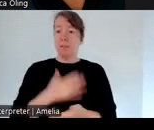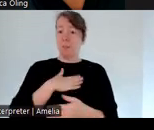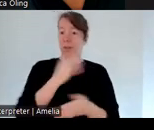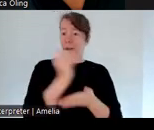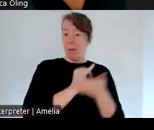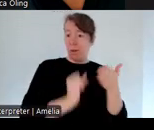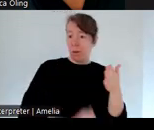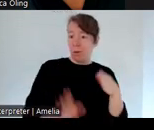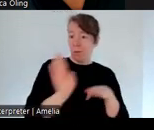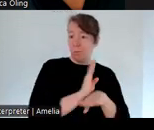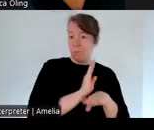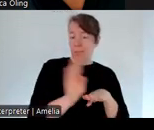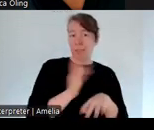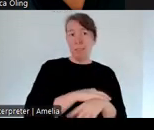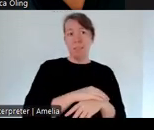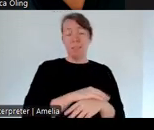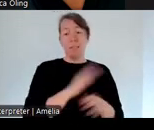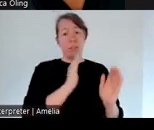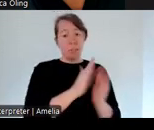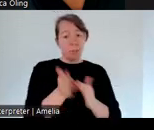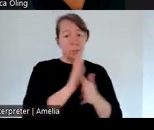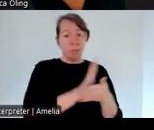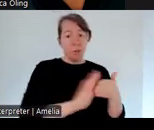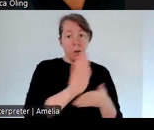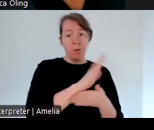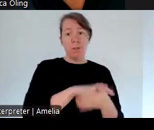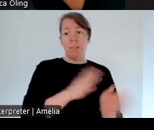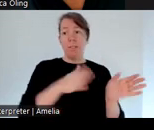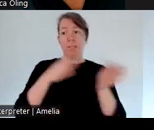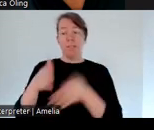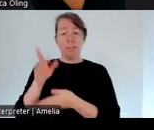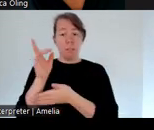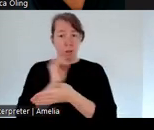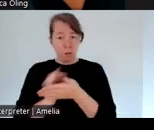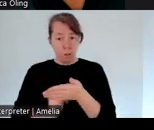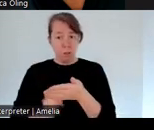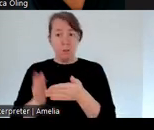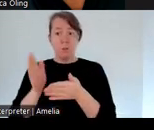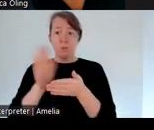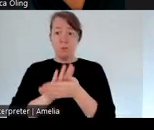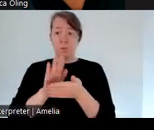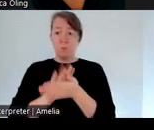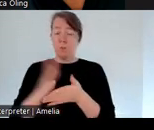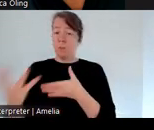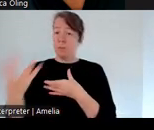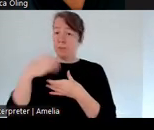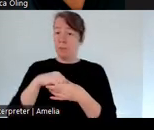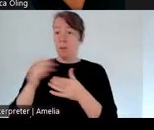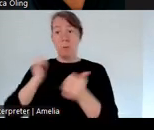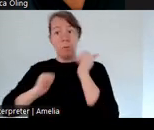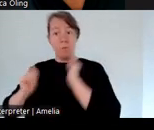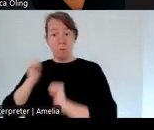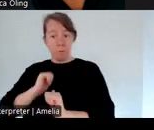It's also a community college. Um, there are art schools that are part of this, um, performing arts schools, for example.